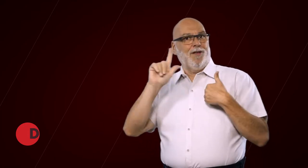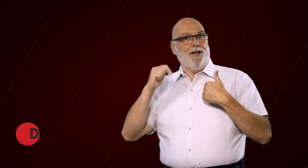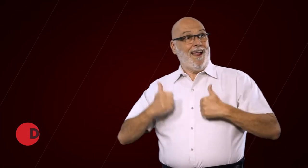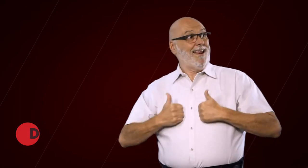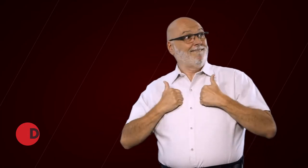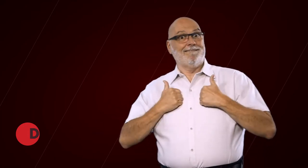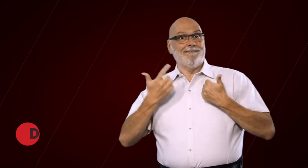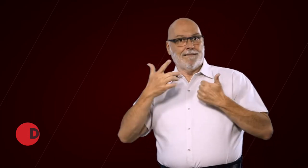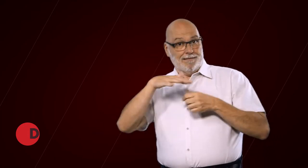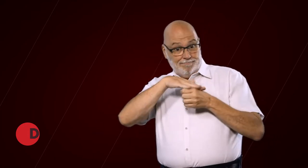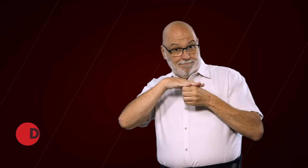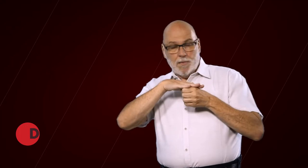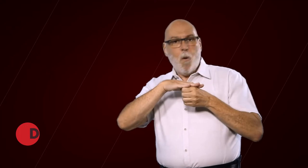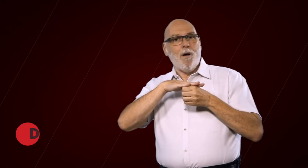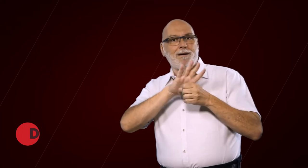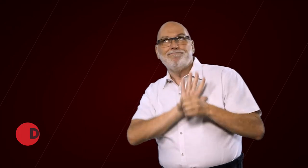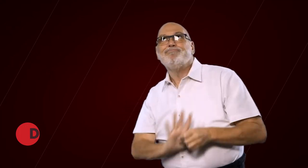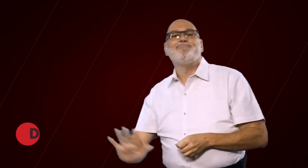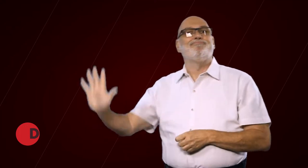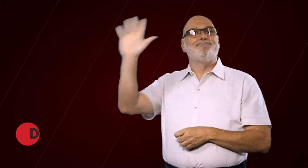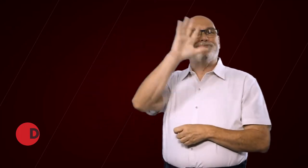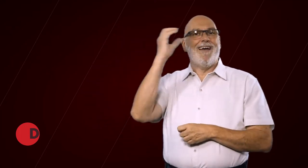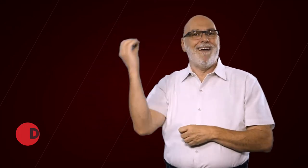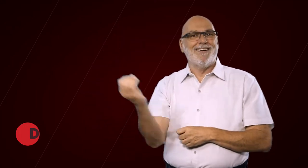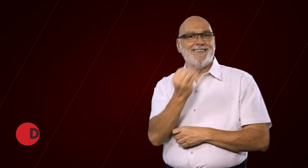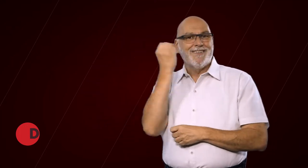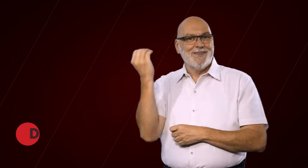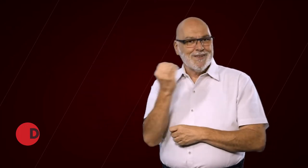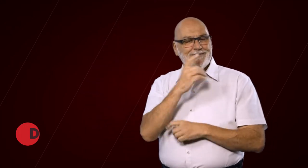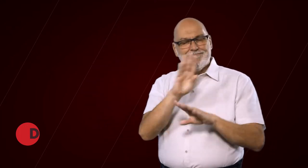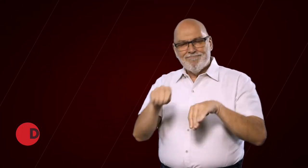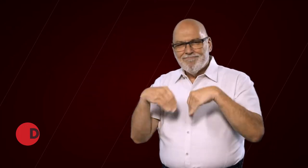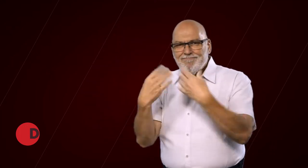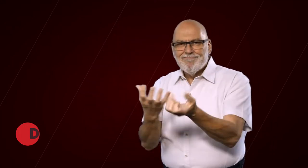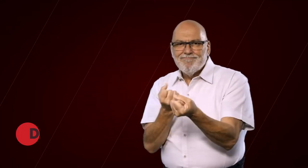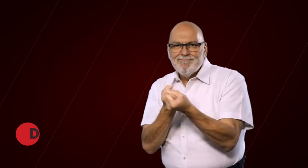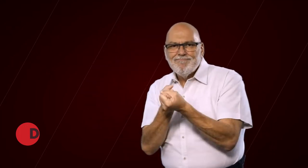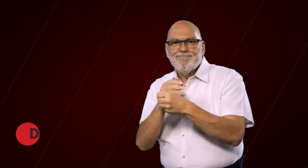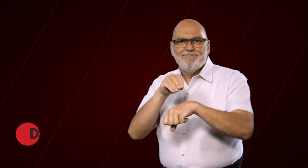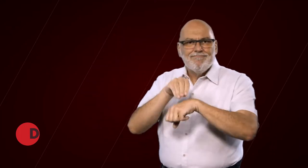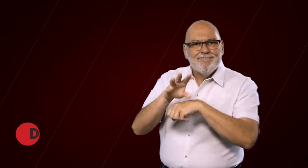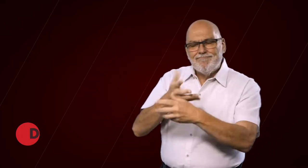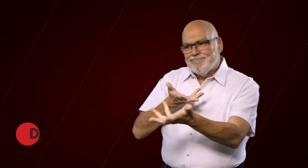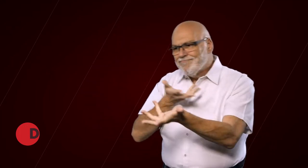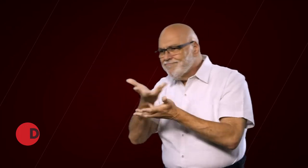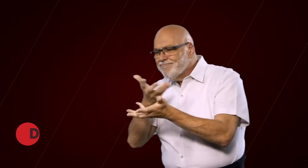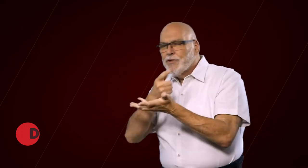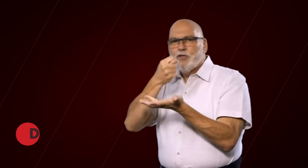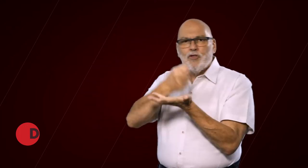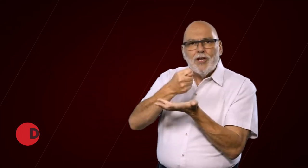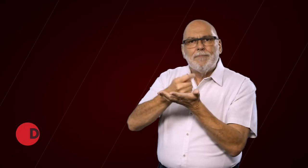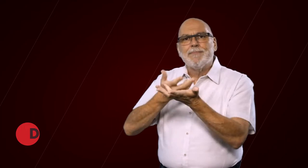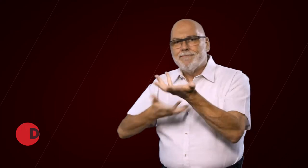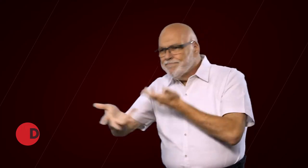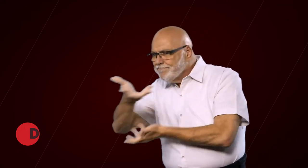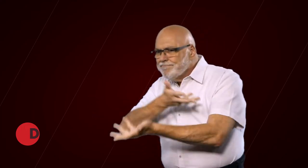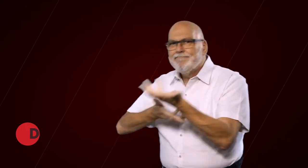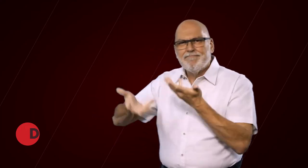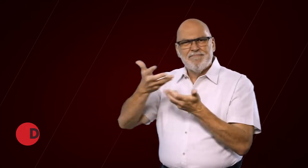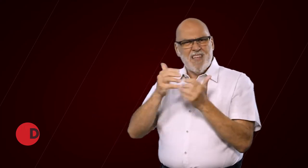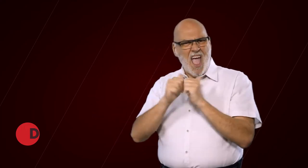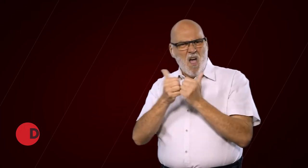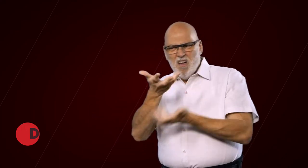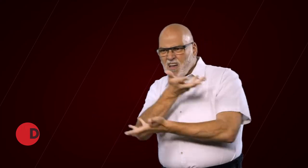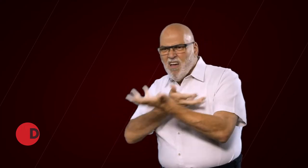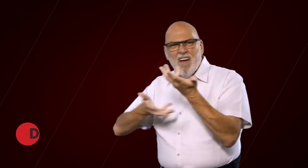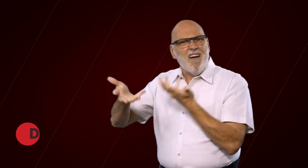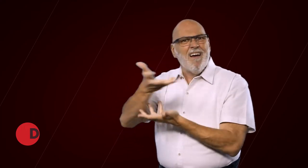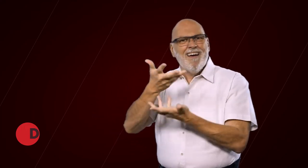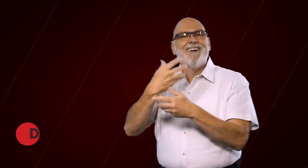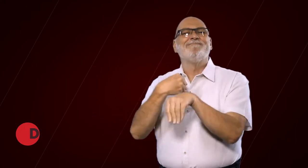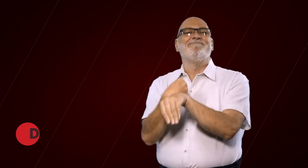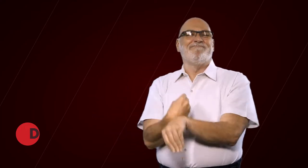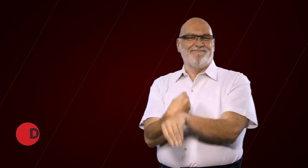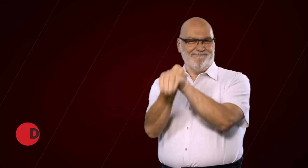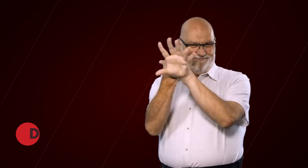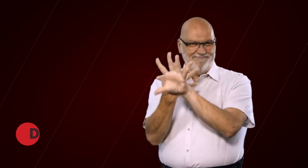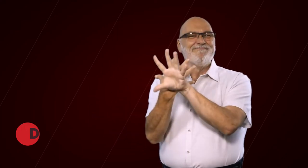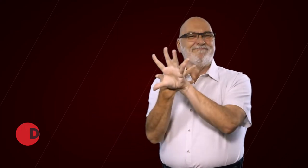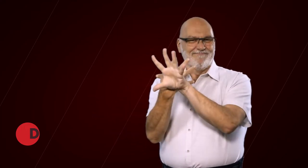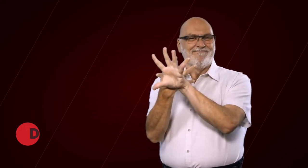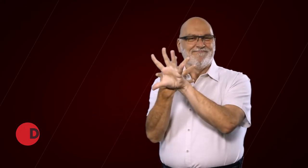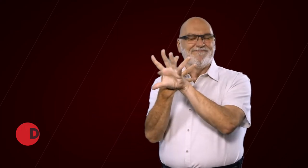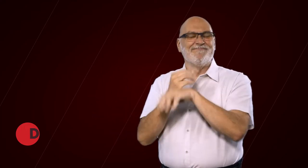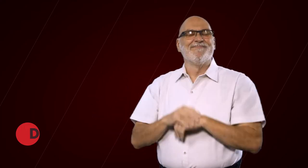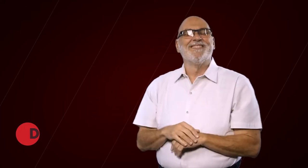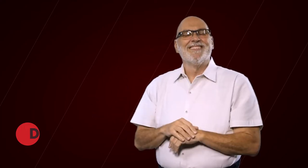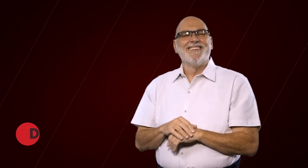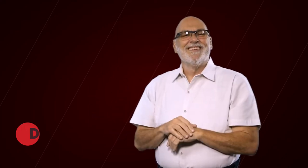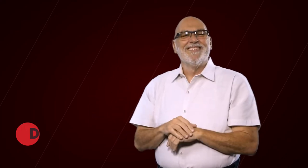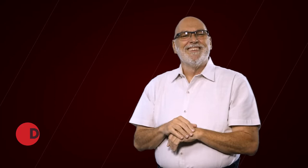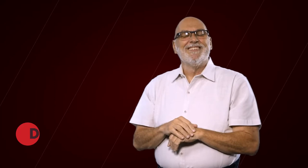in Ontario providing counselling and therapy via video-conferencing.